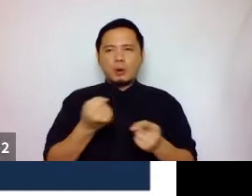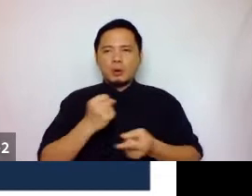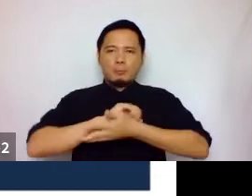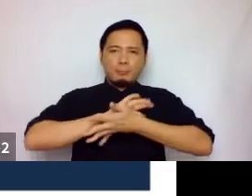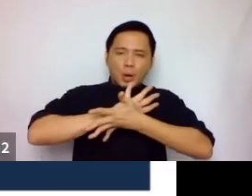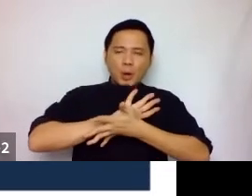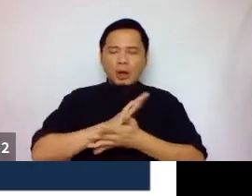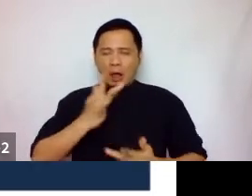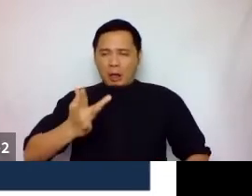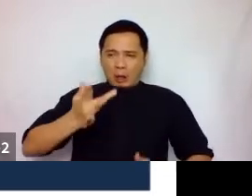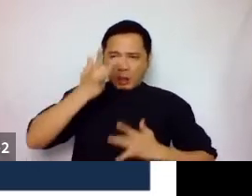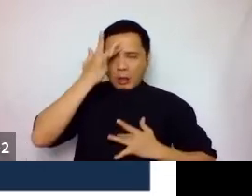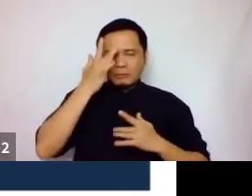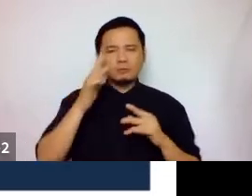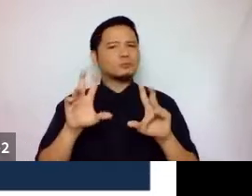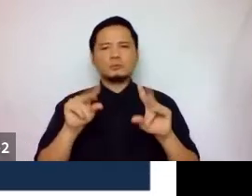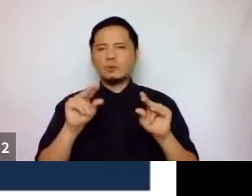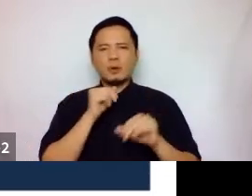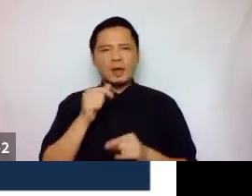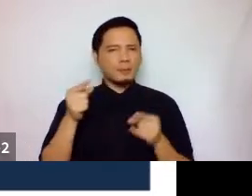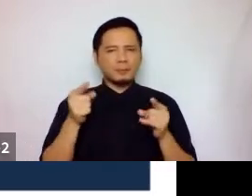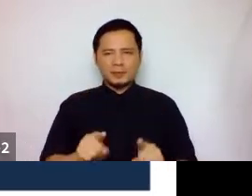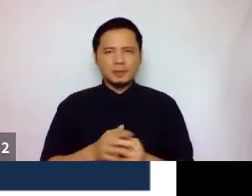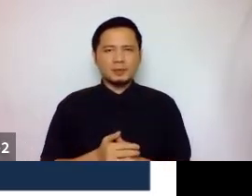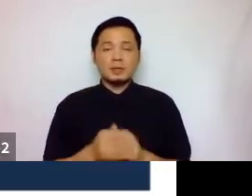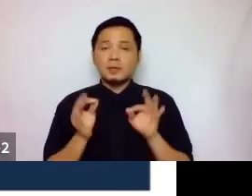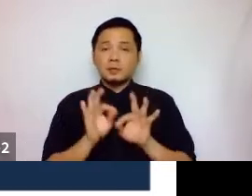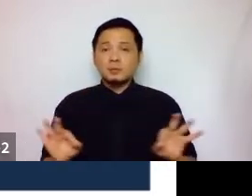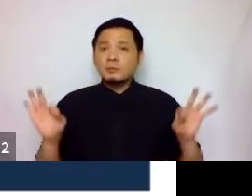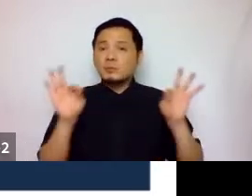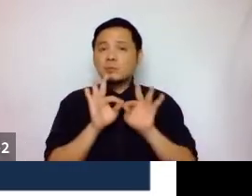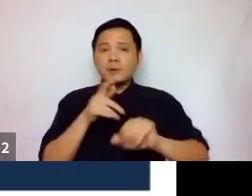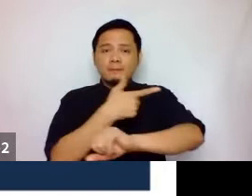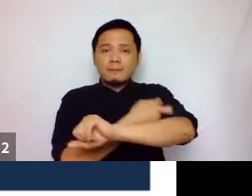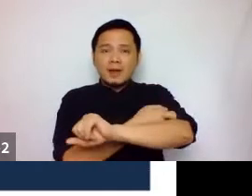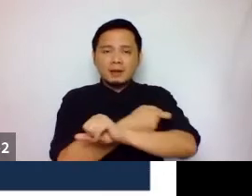It’s also important to remember that vaccines are really safe.